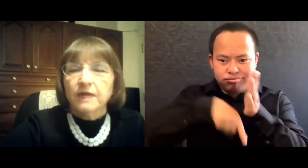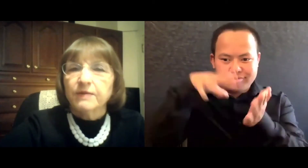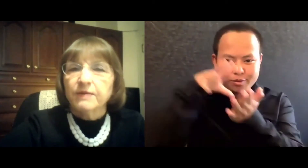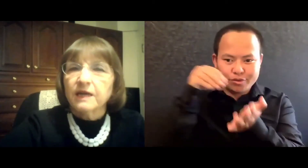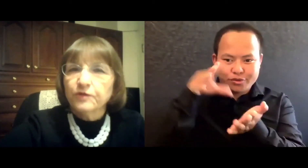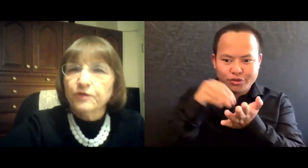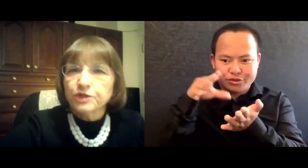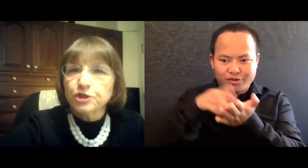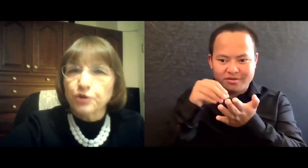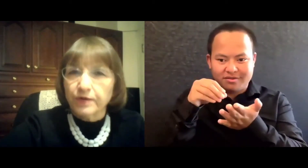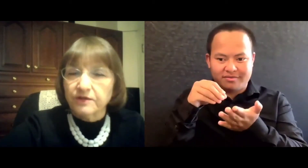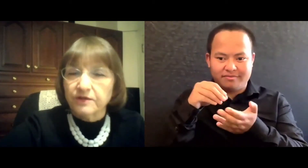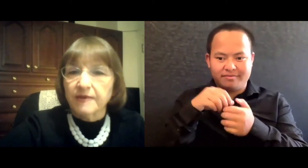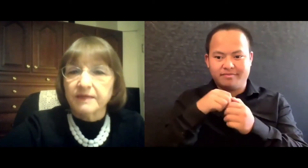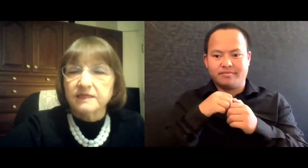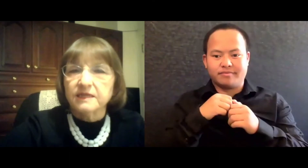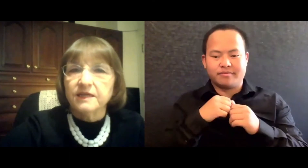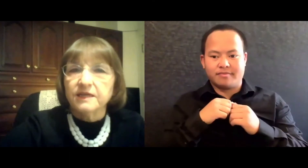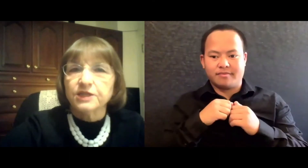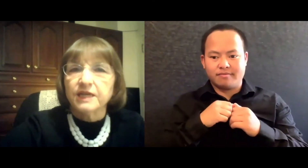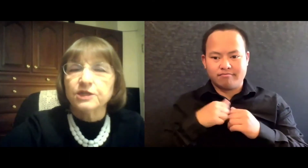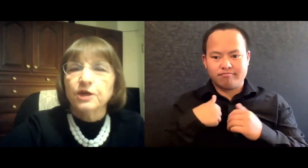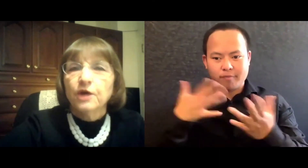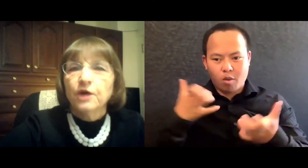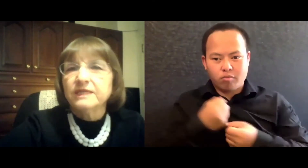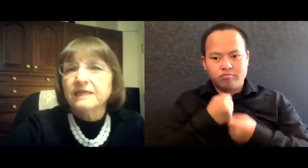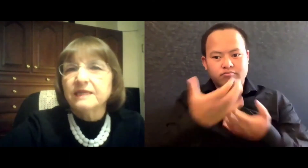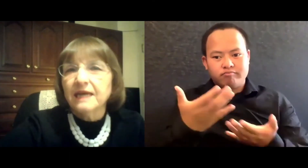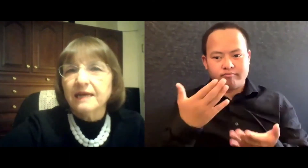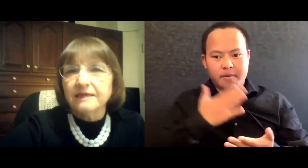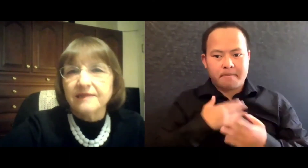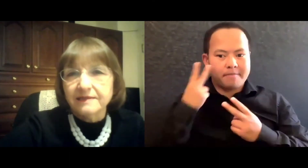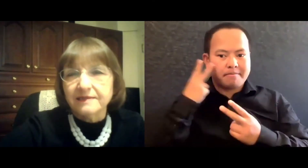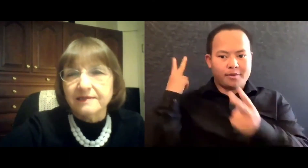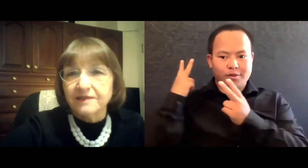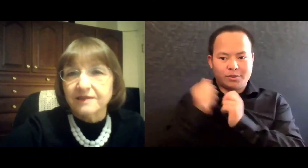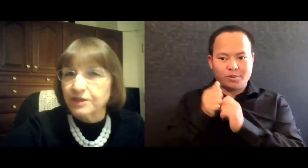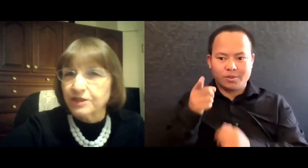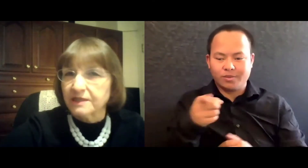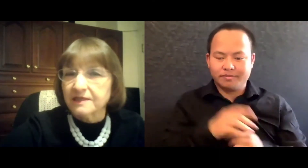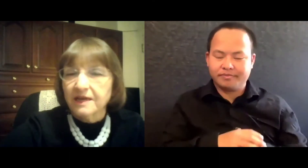Now, when I first joined the MNCDHH, we still had intense discussions